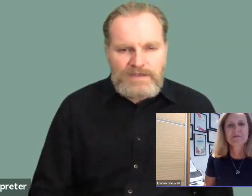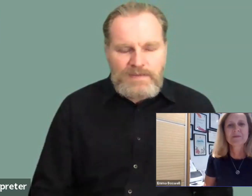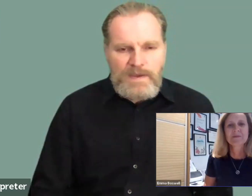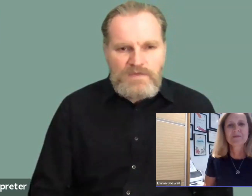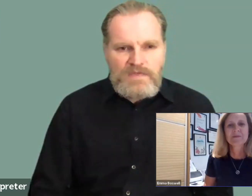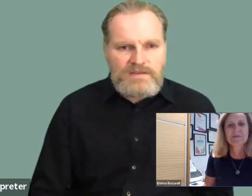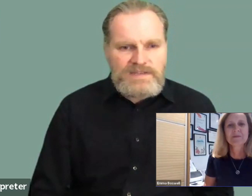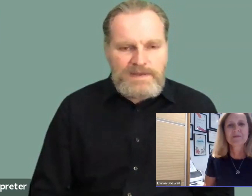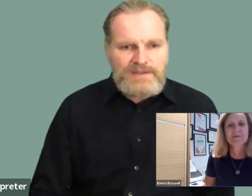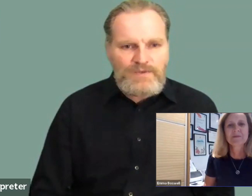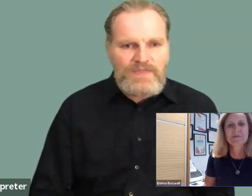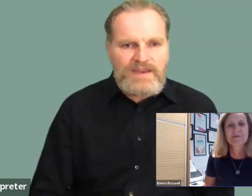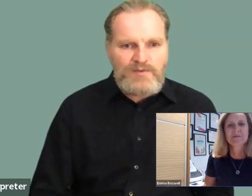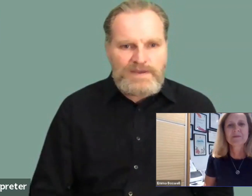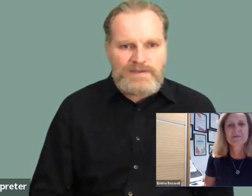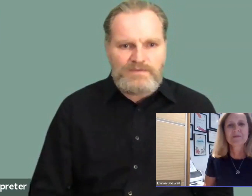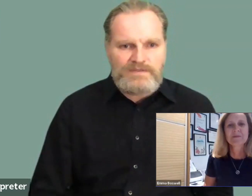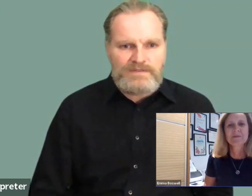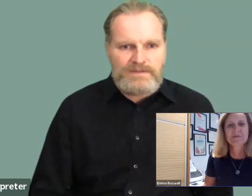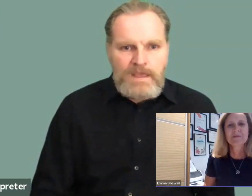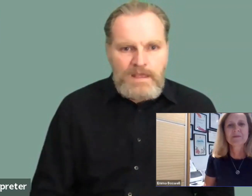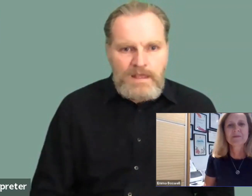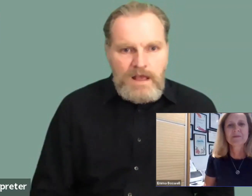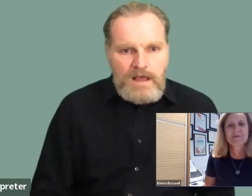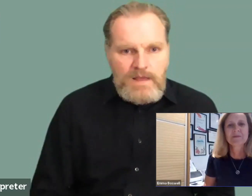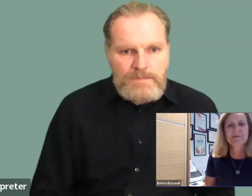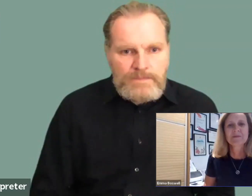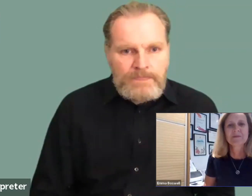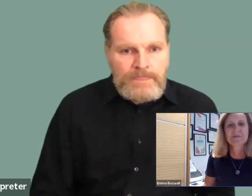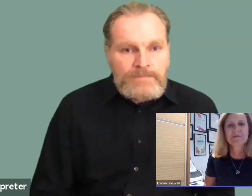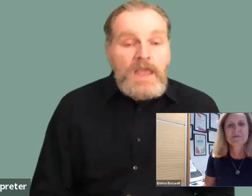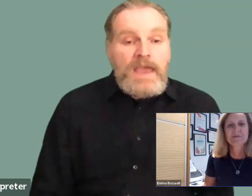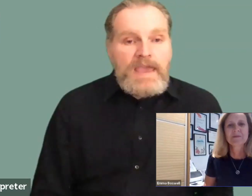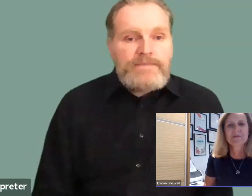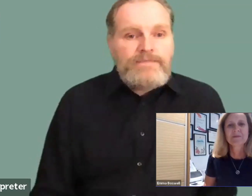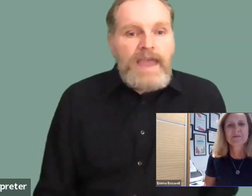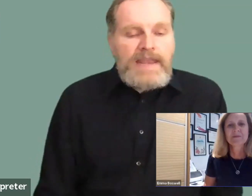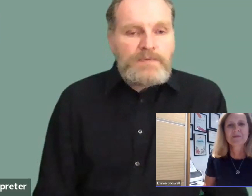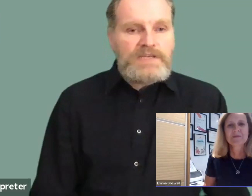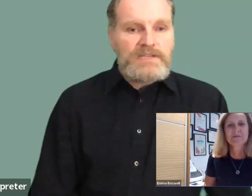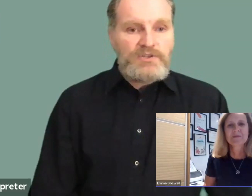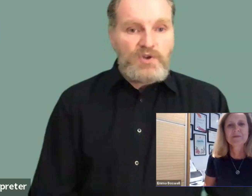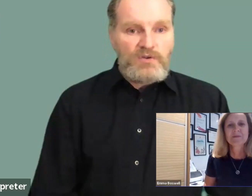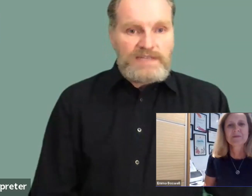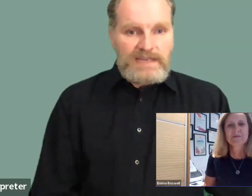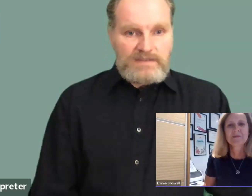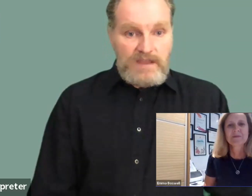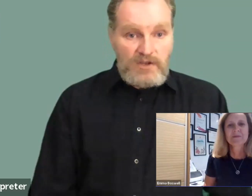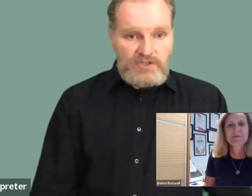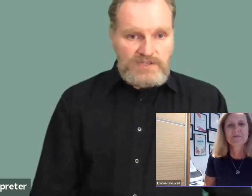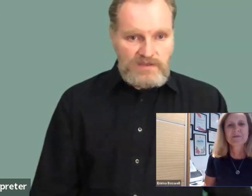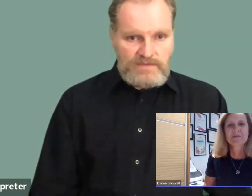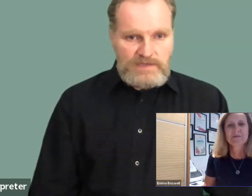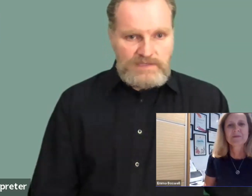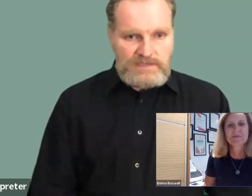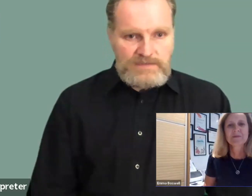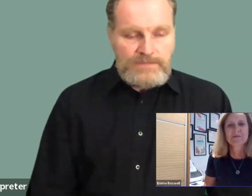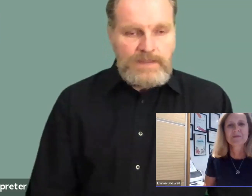that I'm about 30 minutes or thereabouts? If anybody needs to contact the Usher Service,